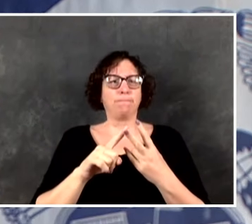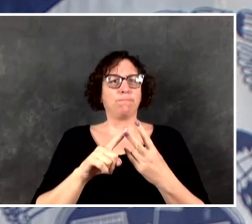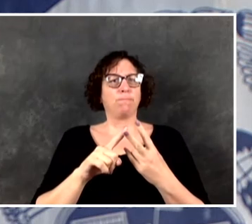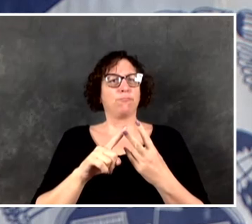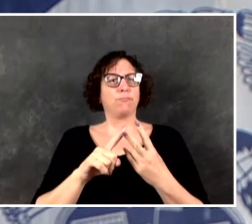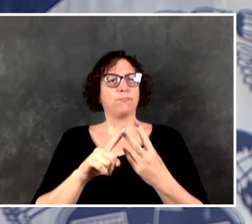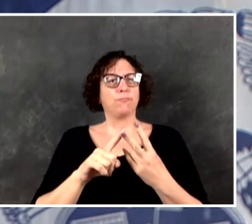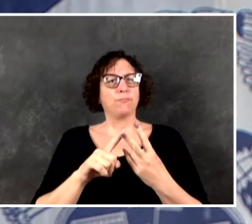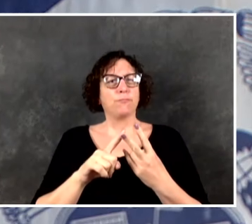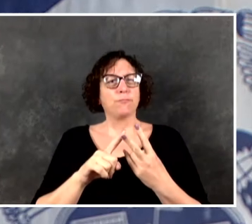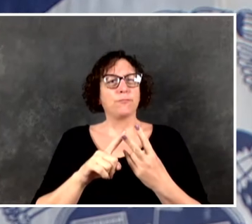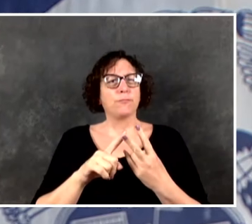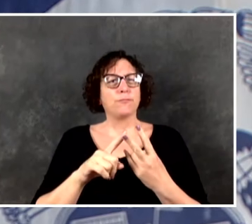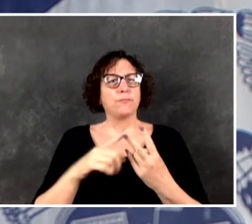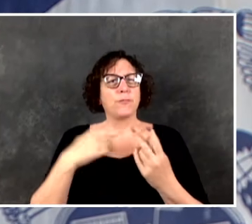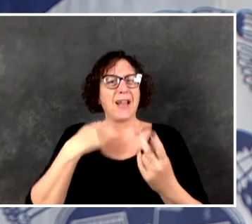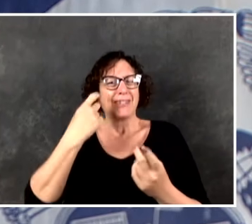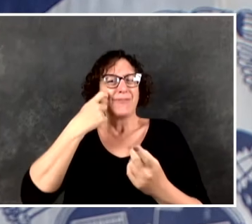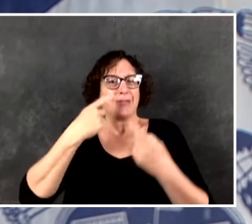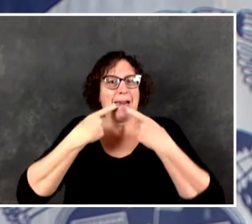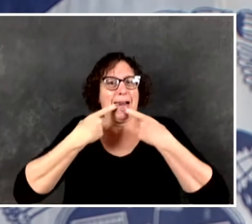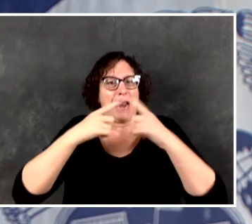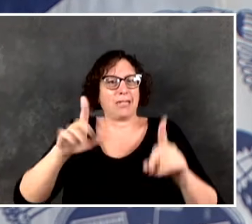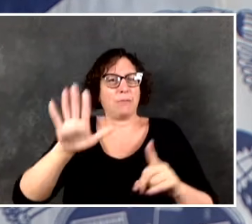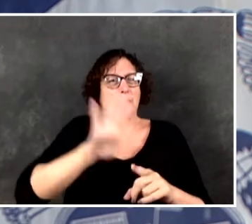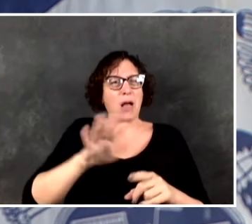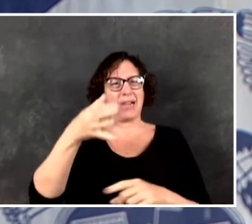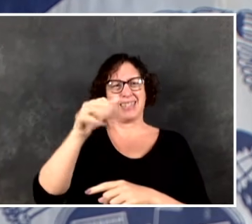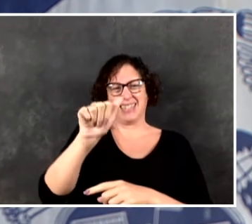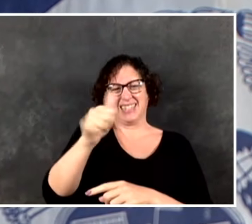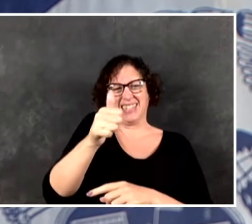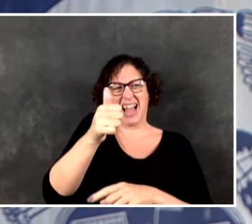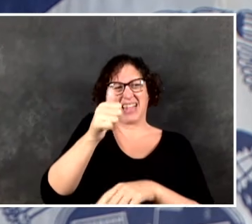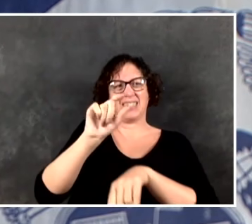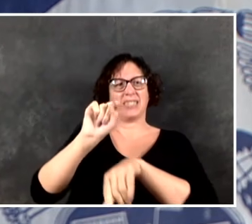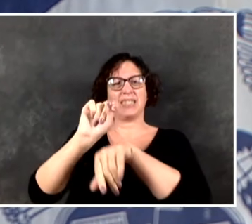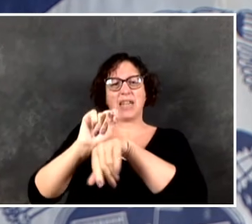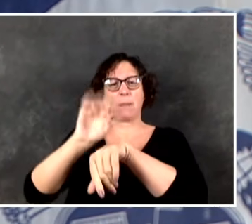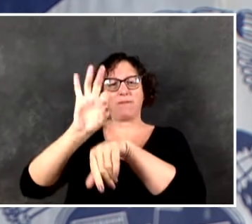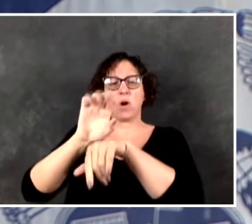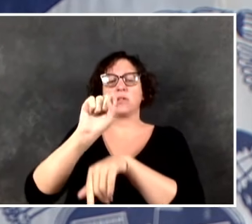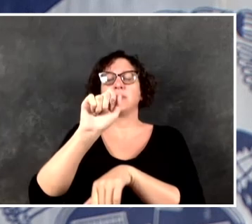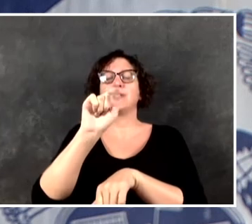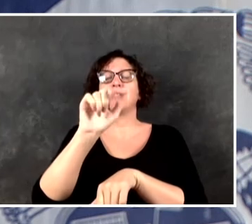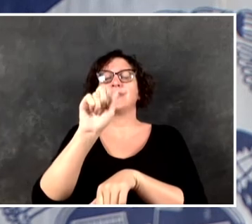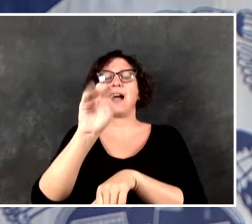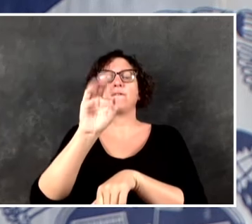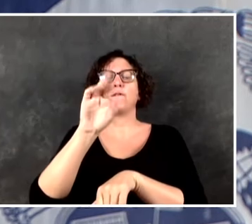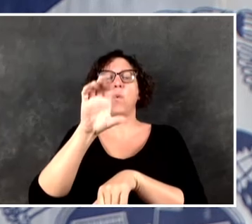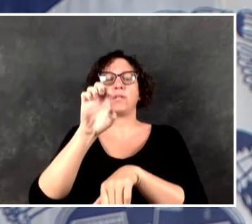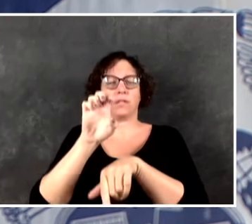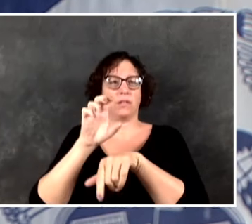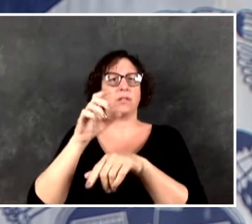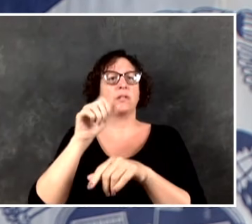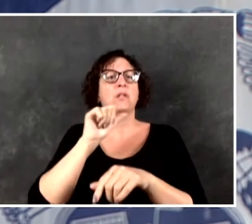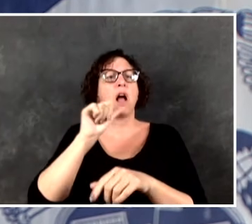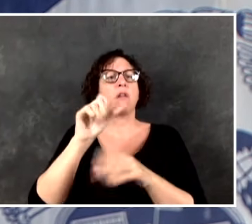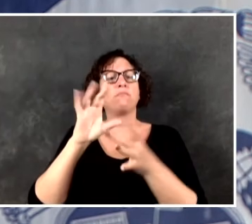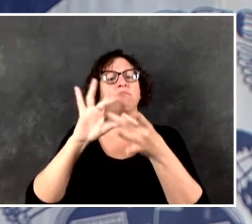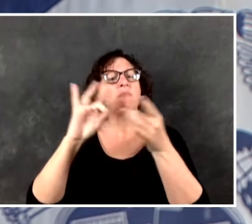NDA OKLOIN GAT, I GUESS, BY MY COUNT 10 TASK FORCES OR SO, BUT